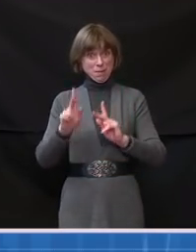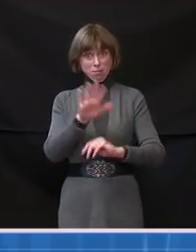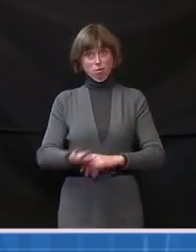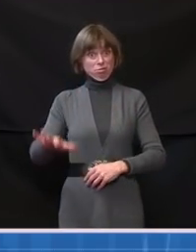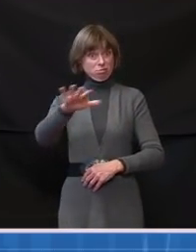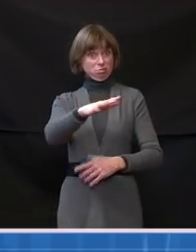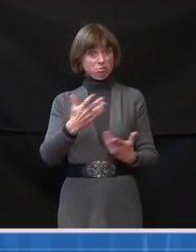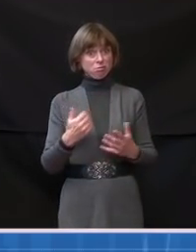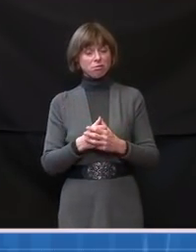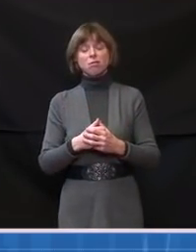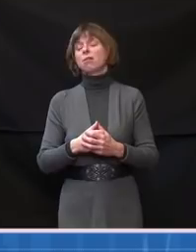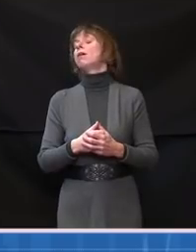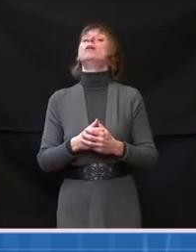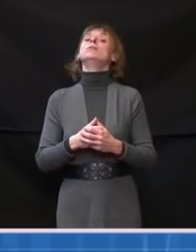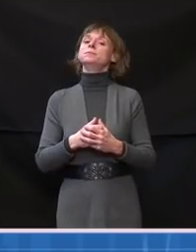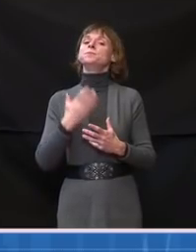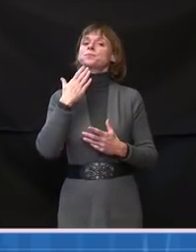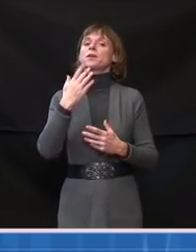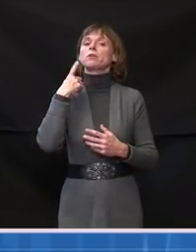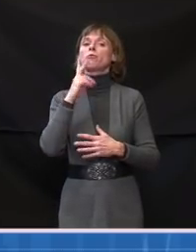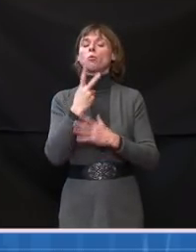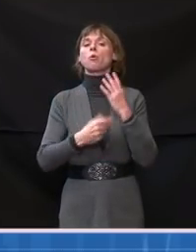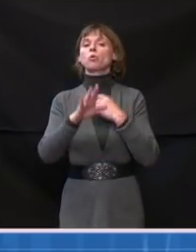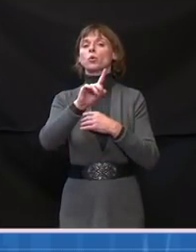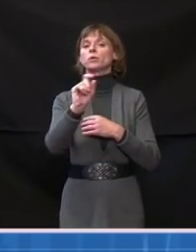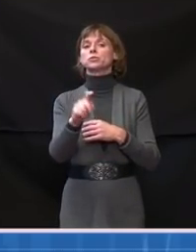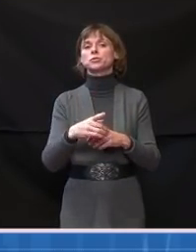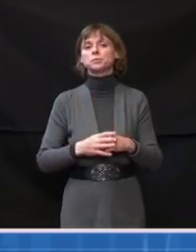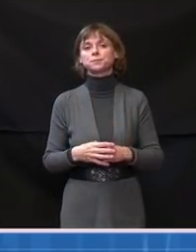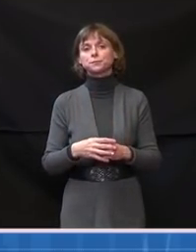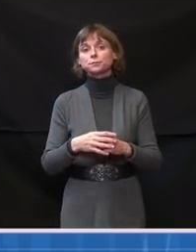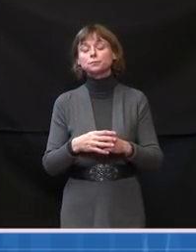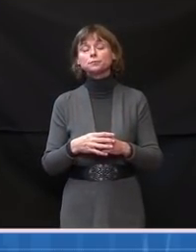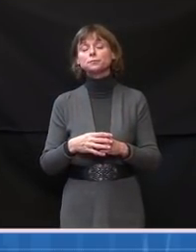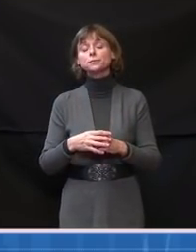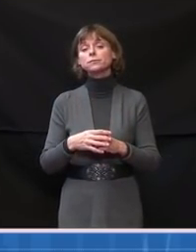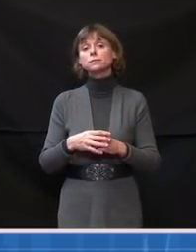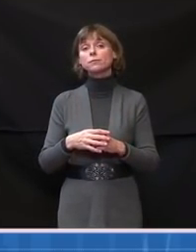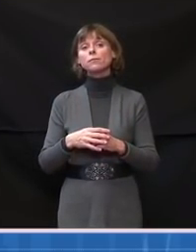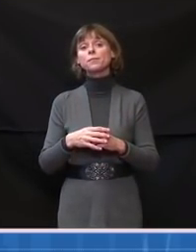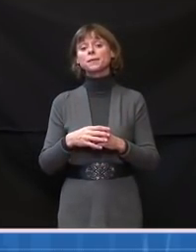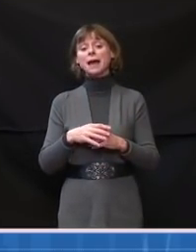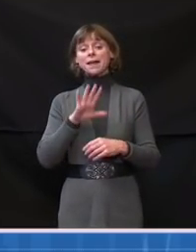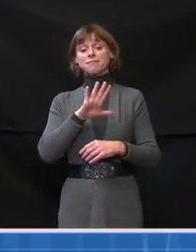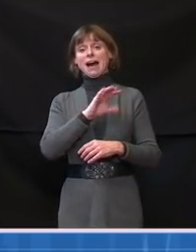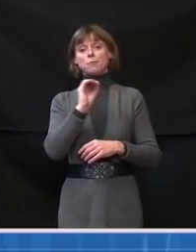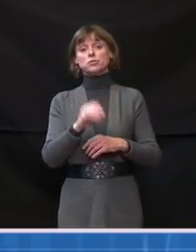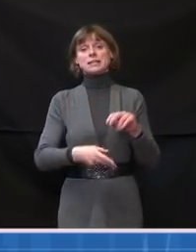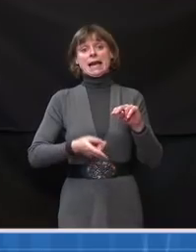Mr. Zients: Ok, well, thank you for both questions. The increase is 5 percent this week over last week,